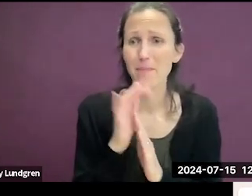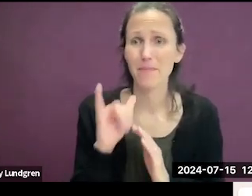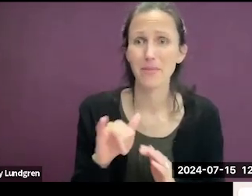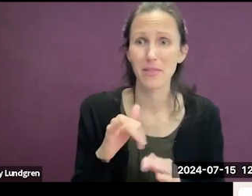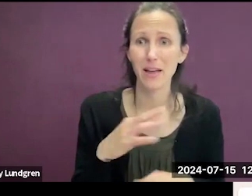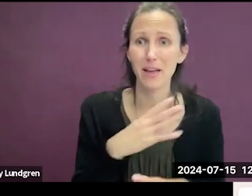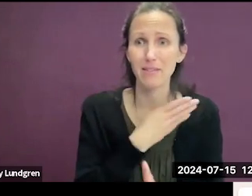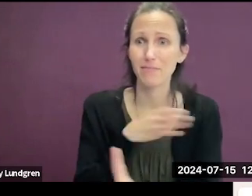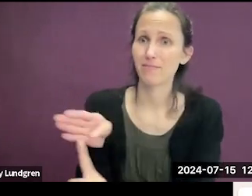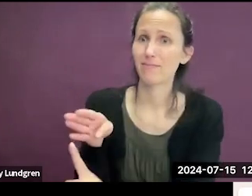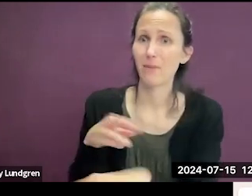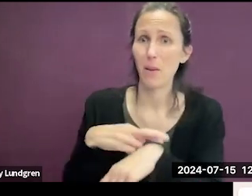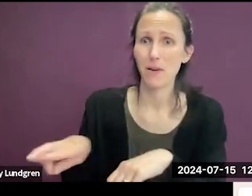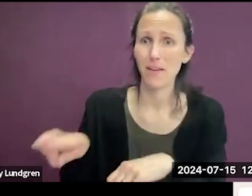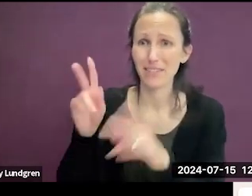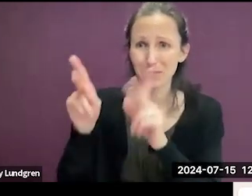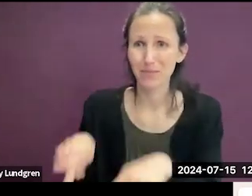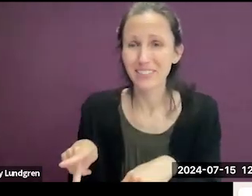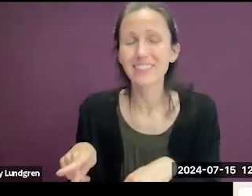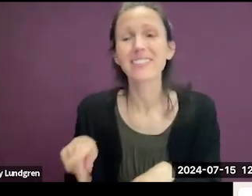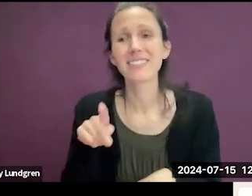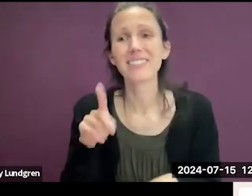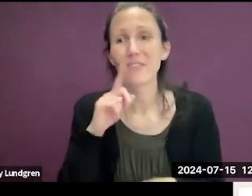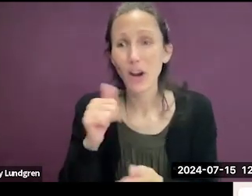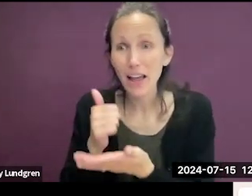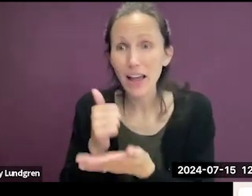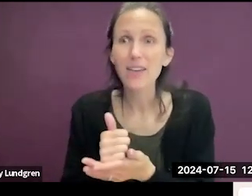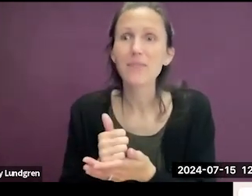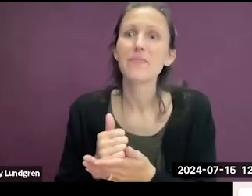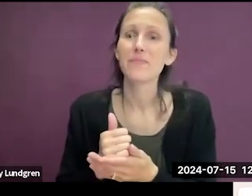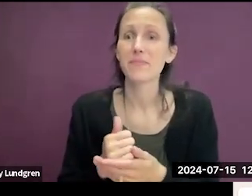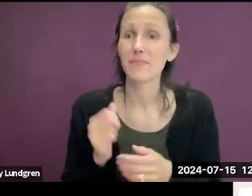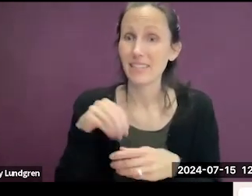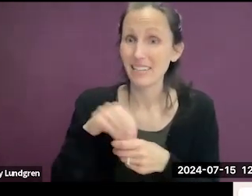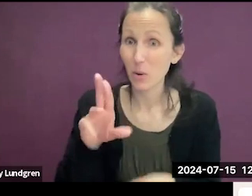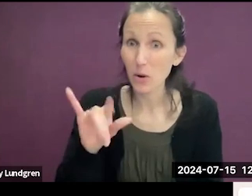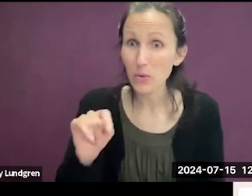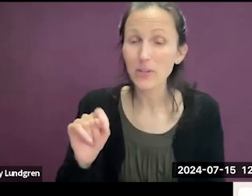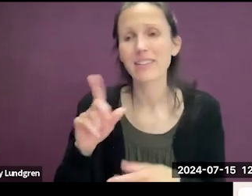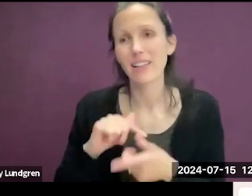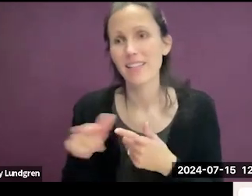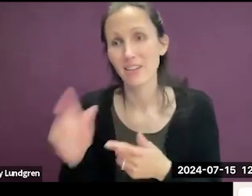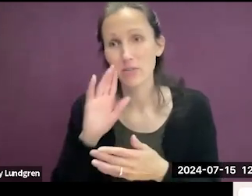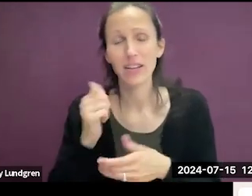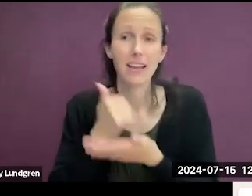And you'll be able to share all of this new information with others so that they can create accessibly as well. However, if you do find